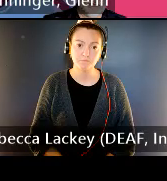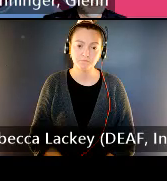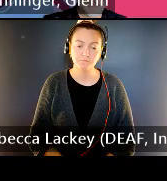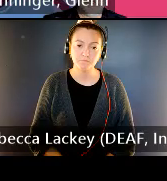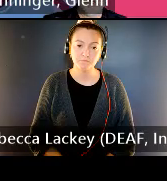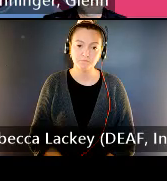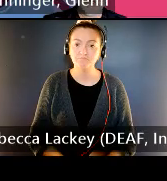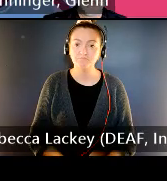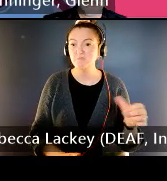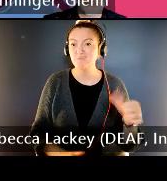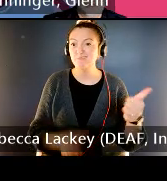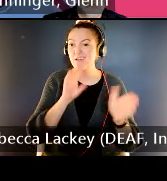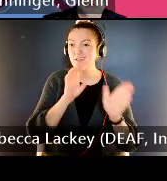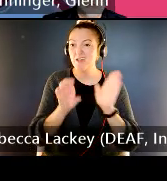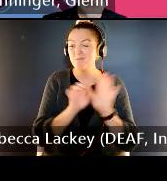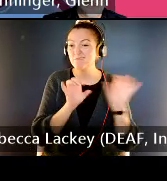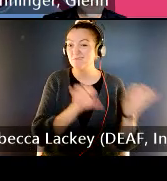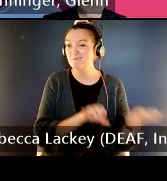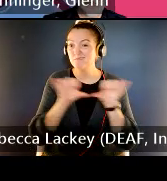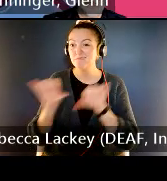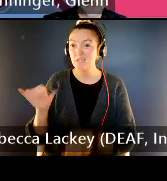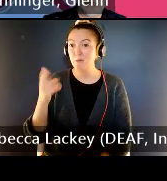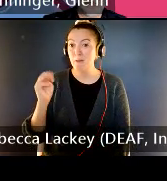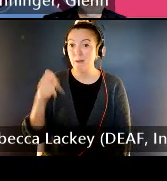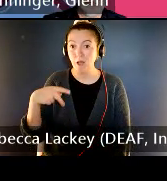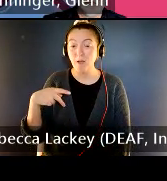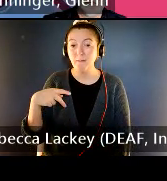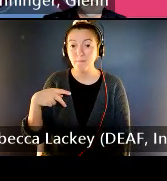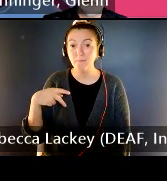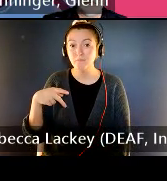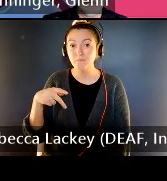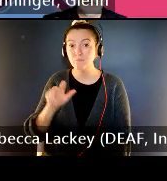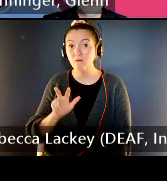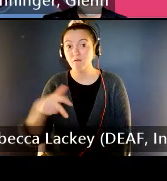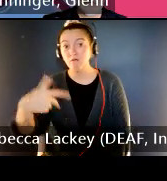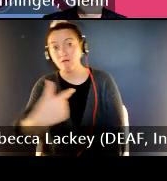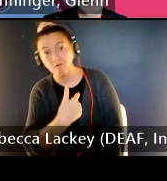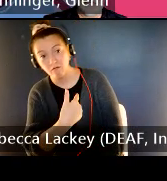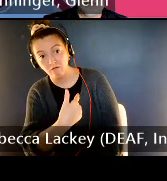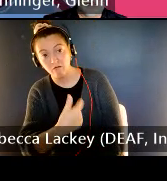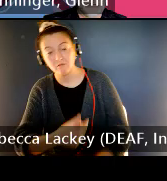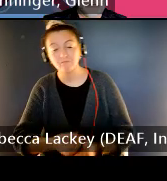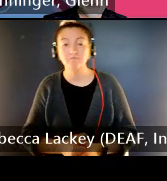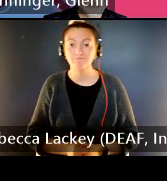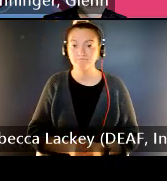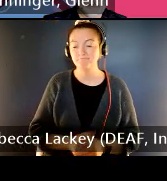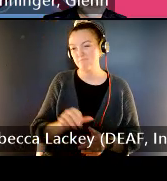Another image of the same speed hump from the other direction gives you an idea of that.